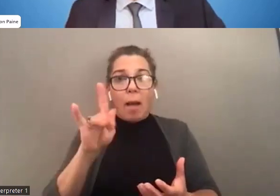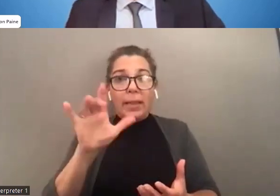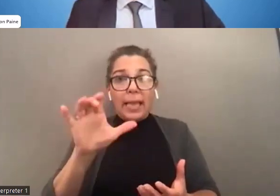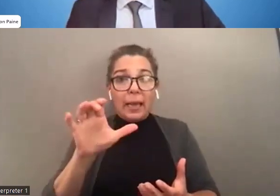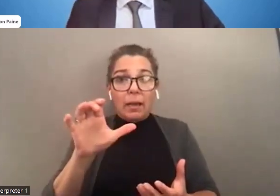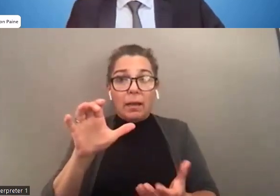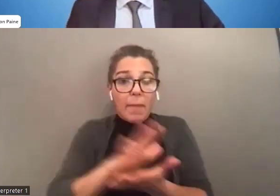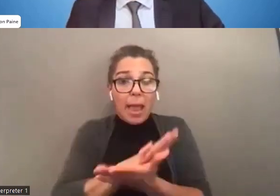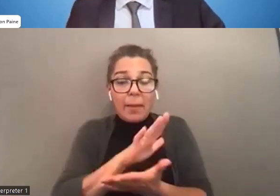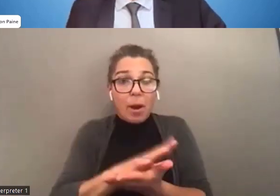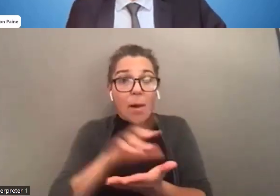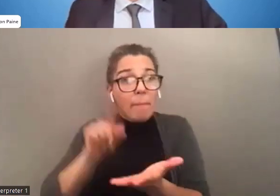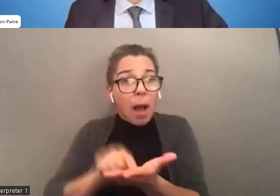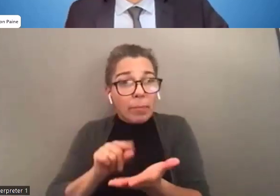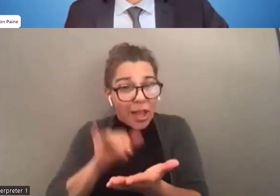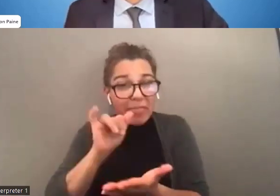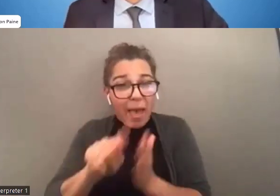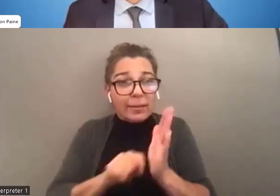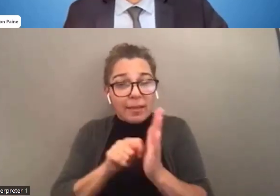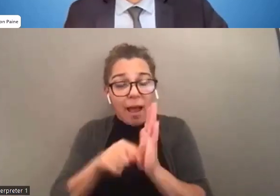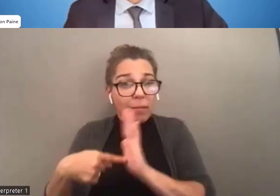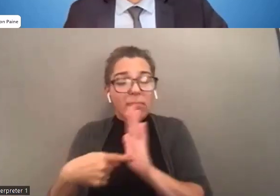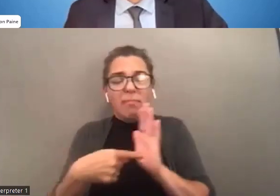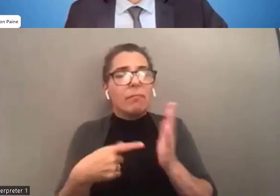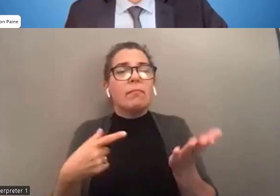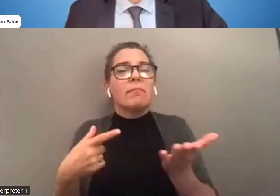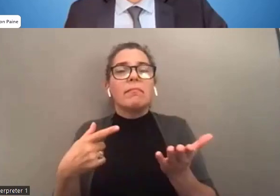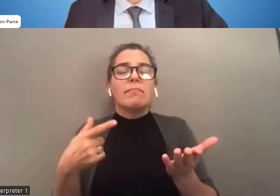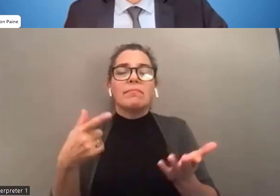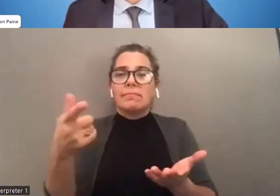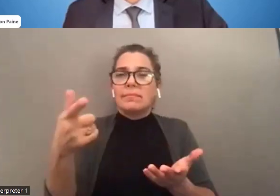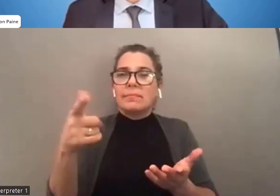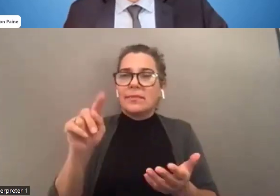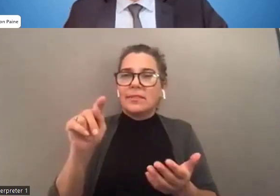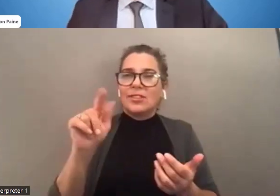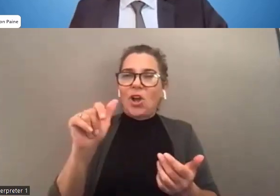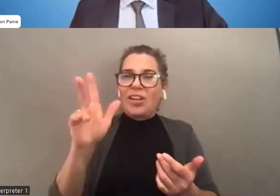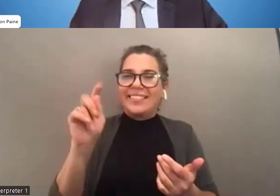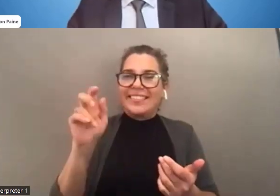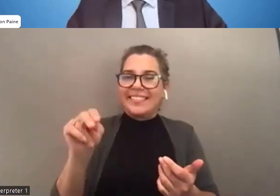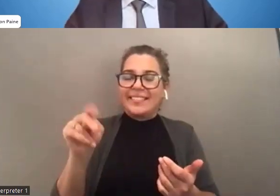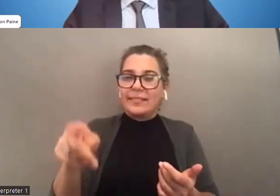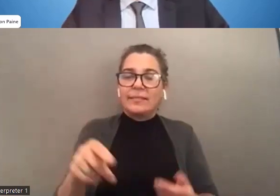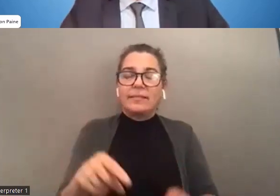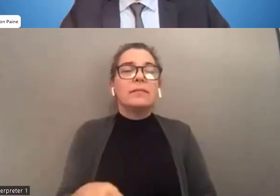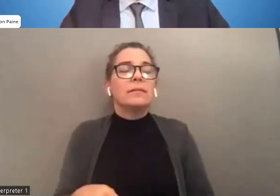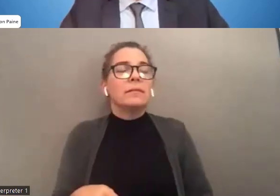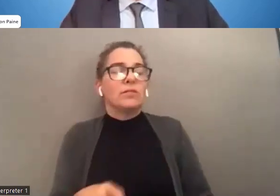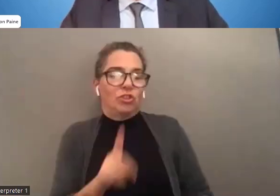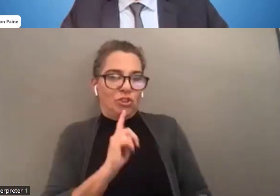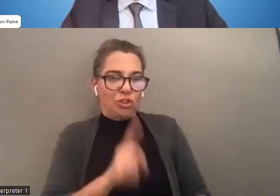Taunton, could you start with that one? Taunton Paine: Sure. And I want to sort of, you know,